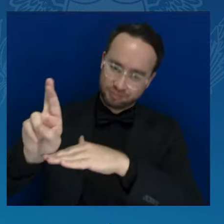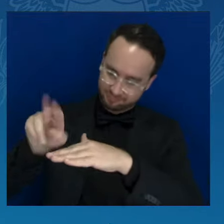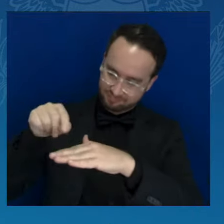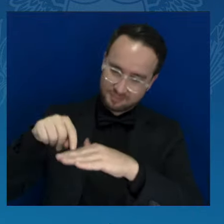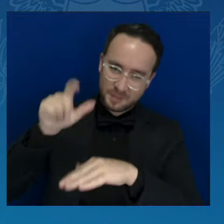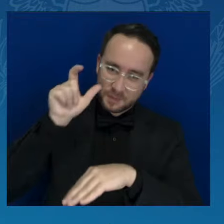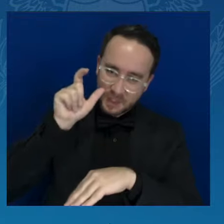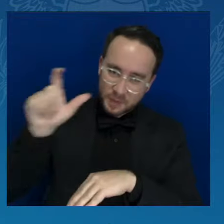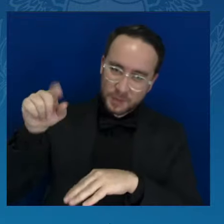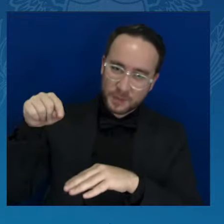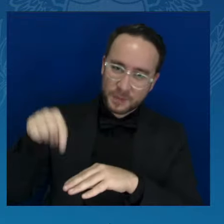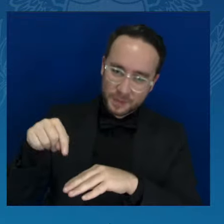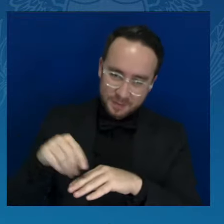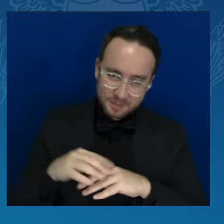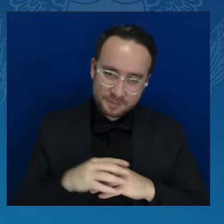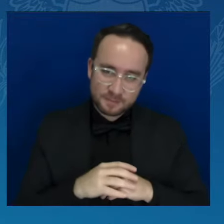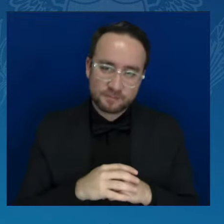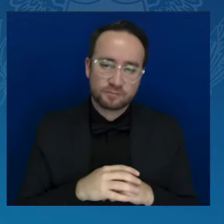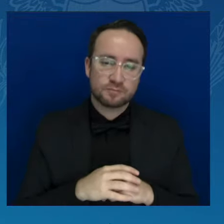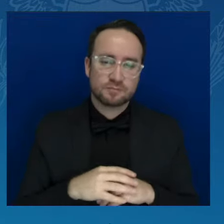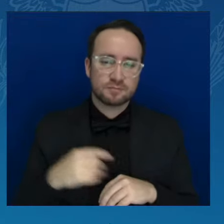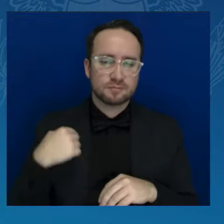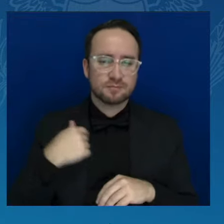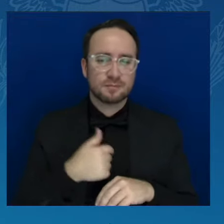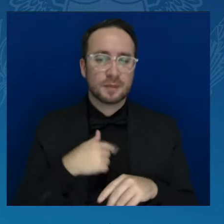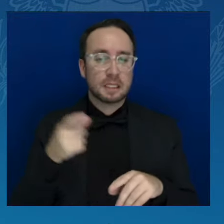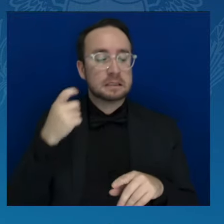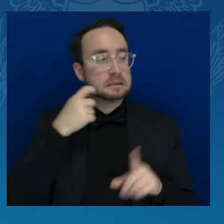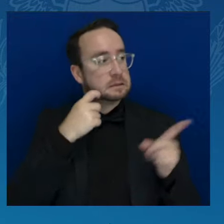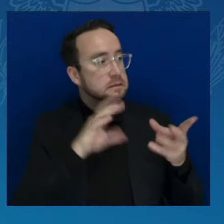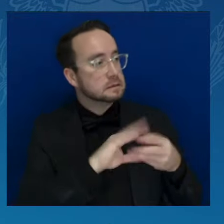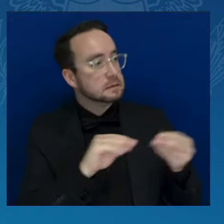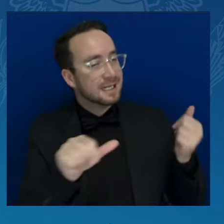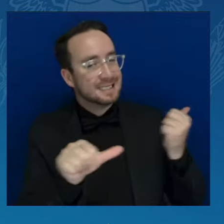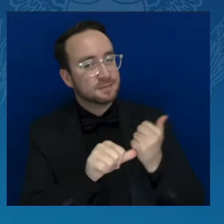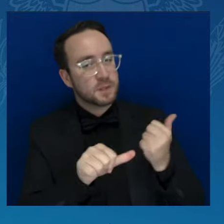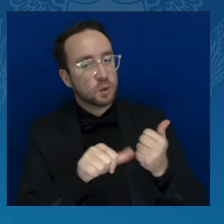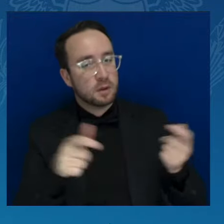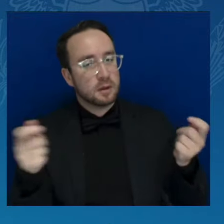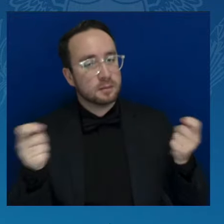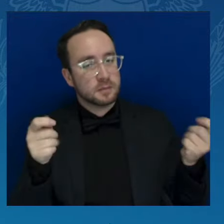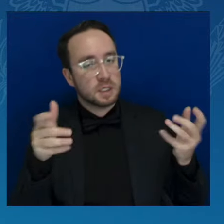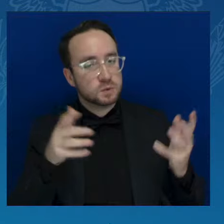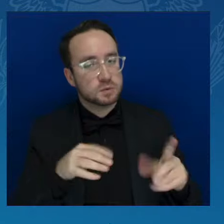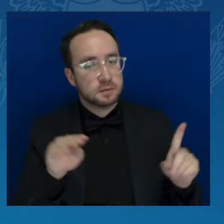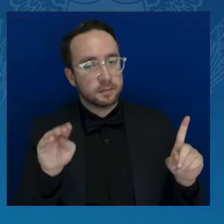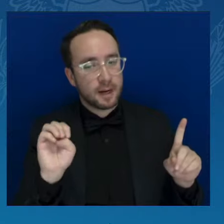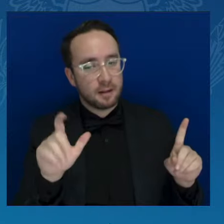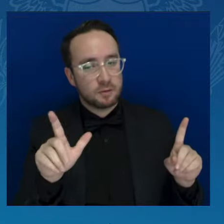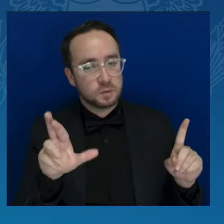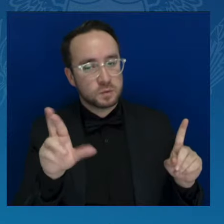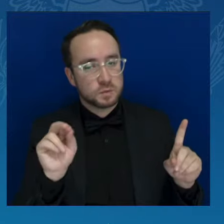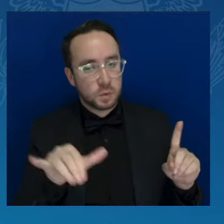During the last meeting of the National Space Council, the Vice President asked NASA to develop an initial lunar surface architecture.